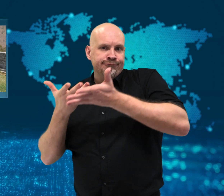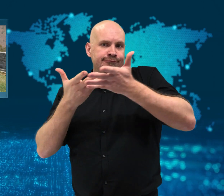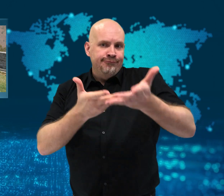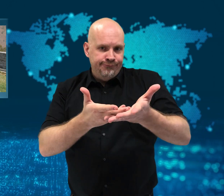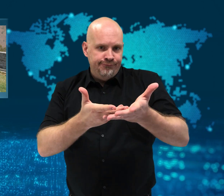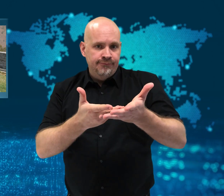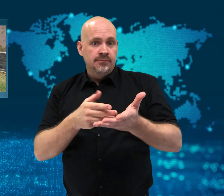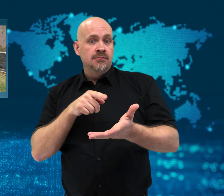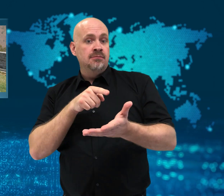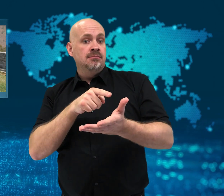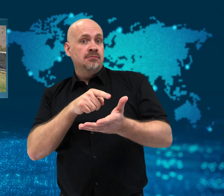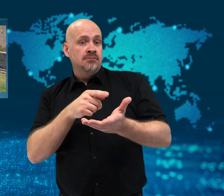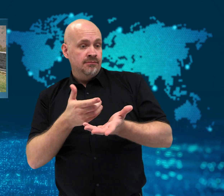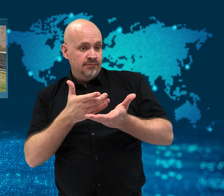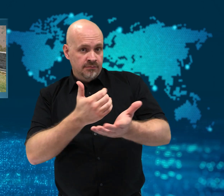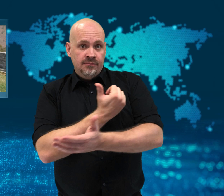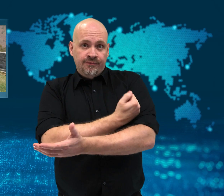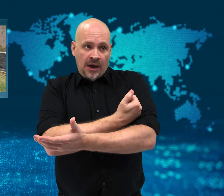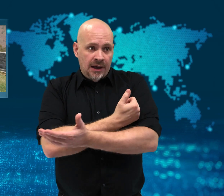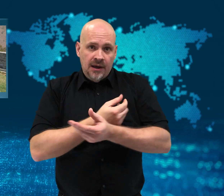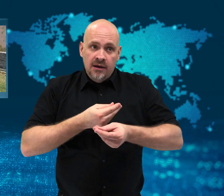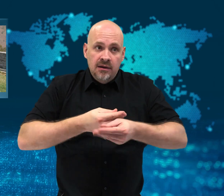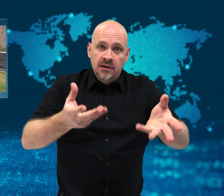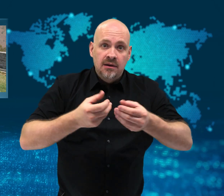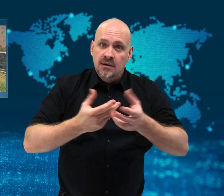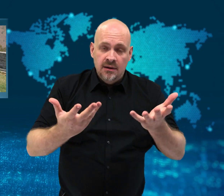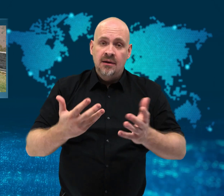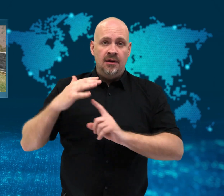by the government of India.